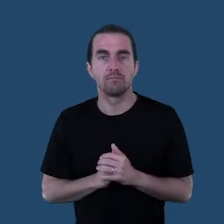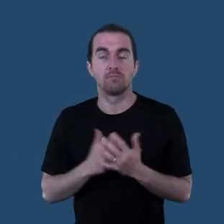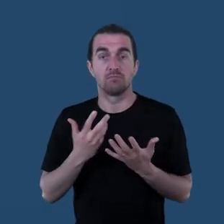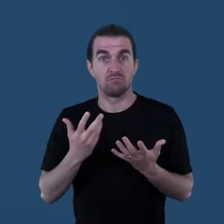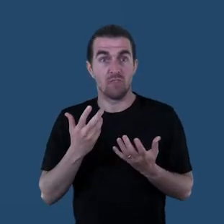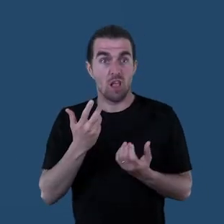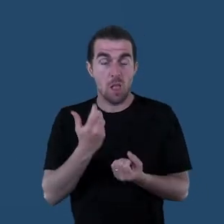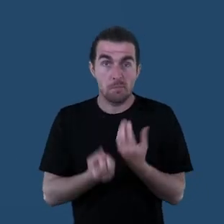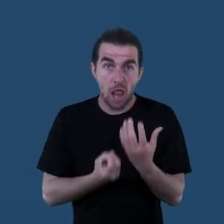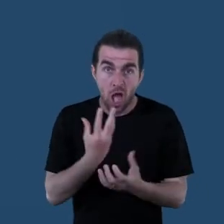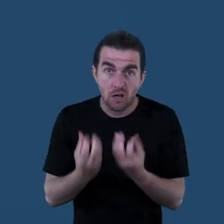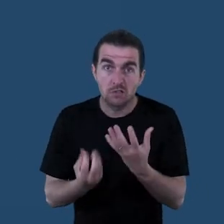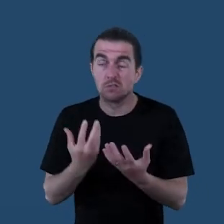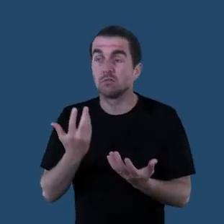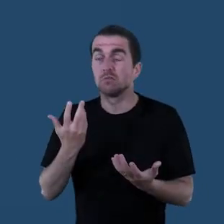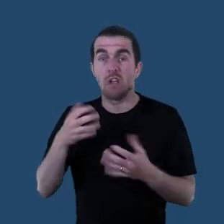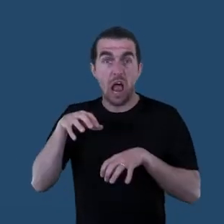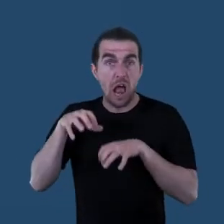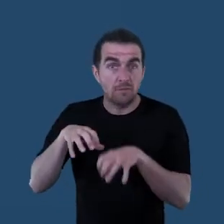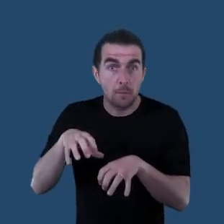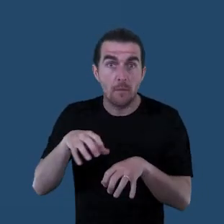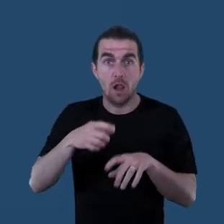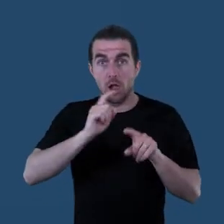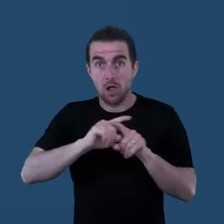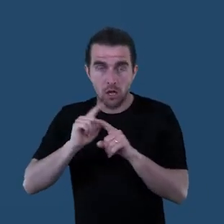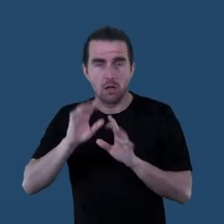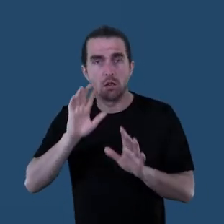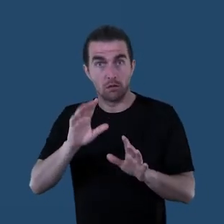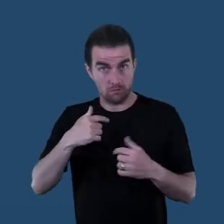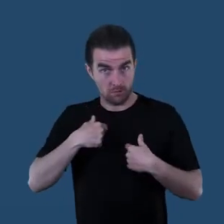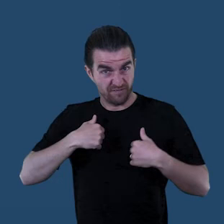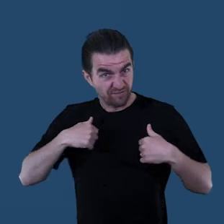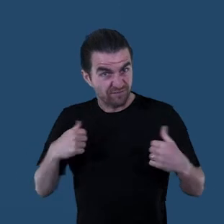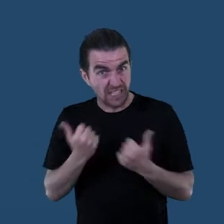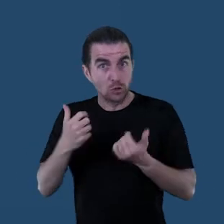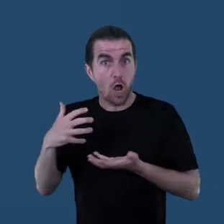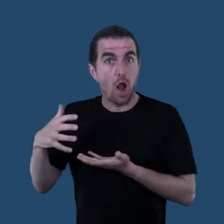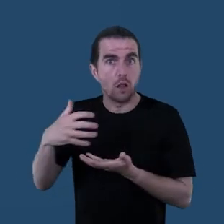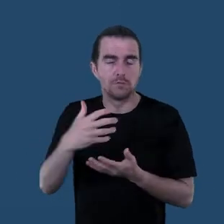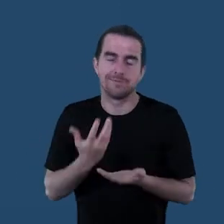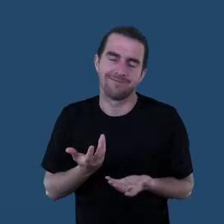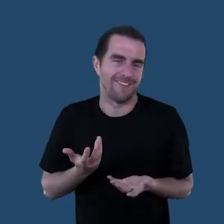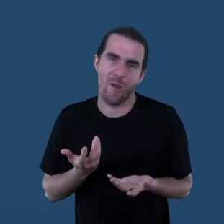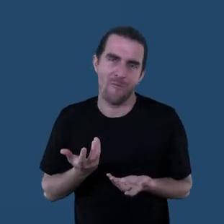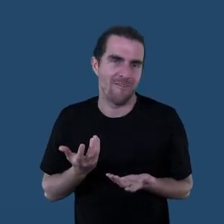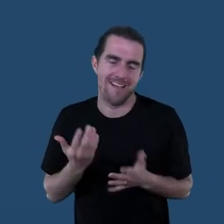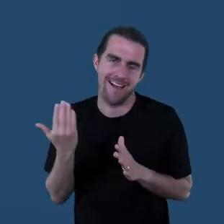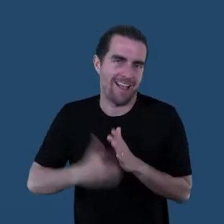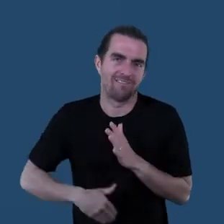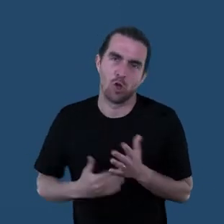on the plants and the animals that live there. Do we ever finish collecting? Of course we don't. We never do.